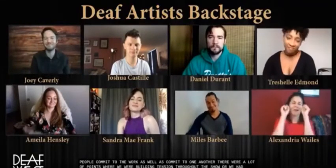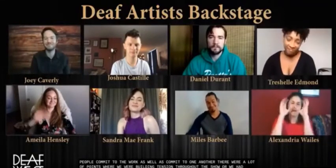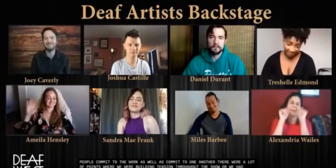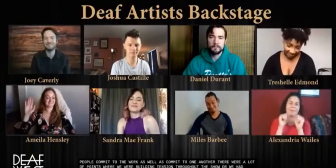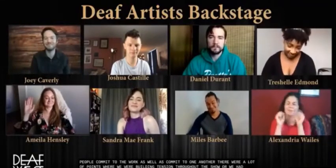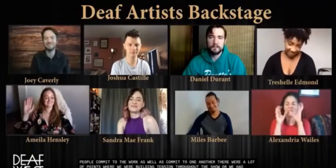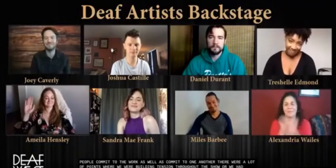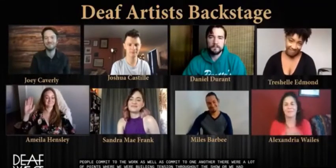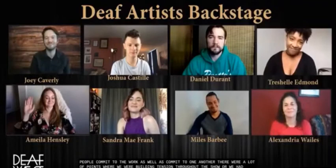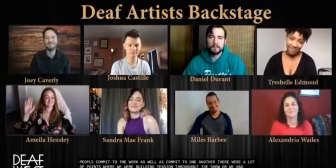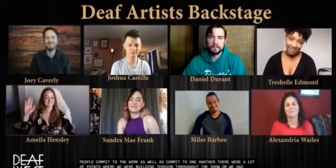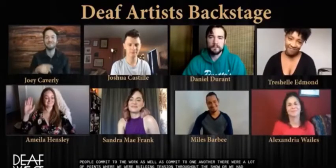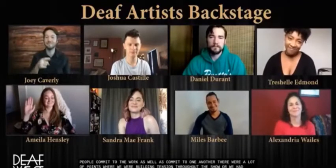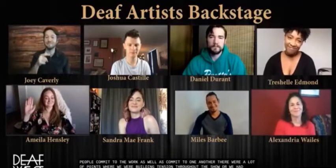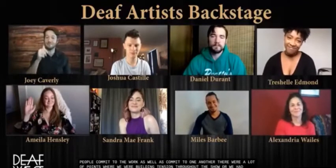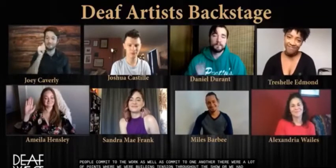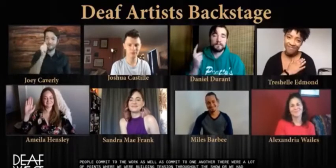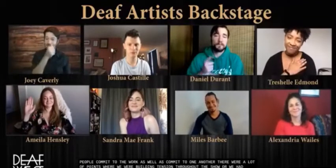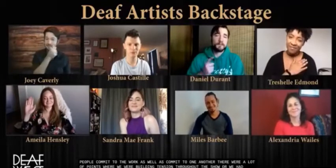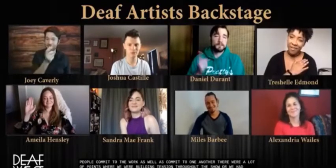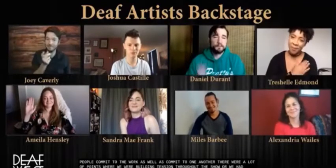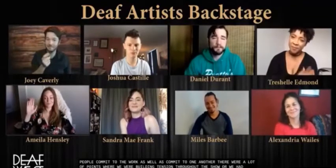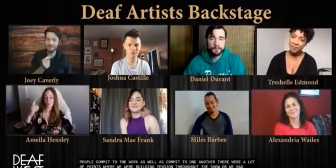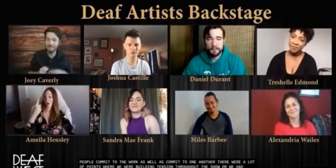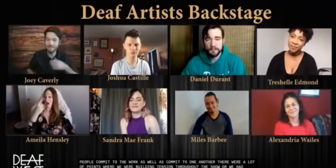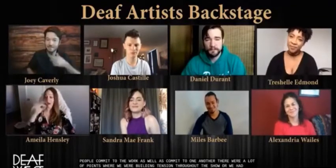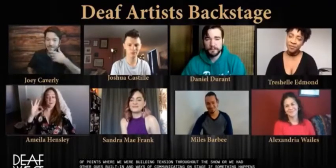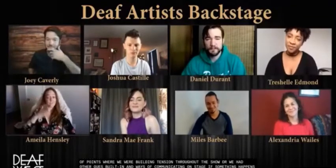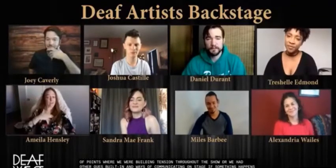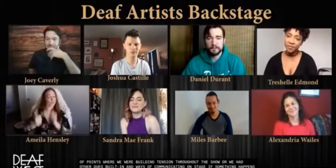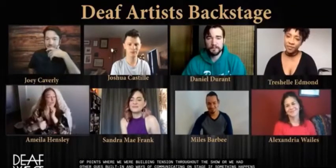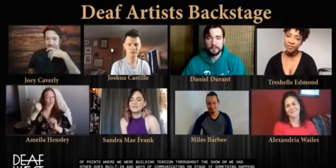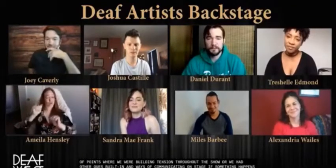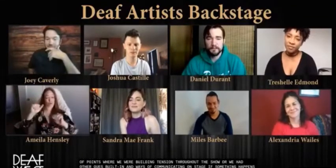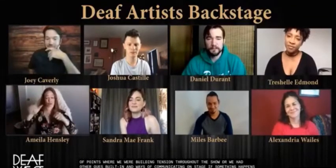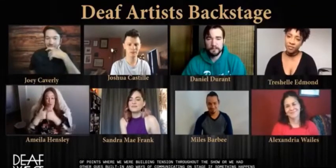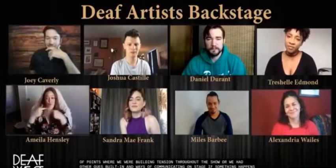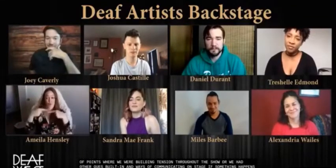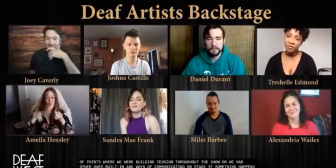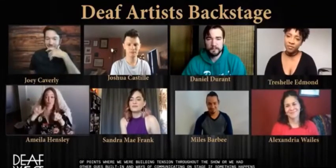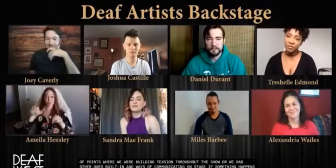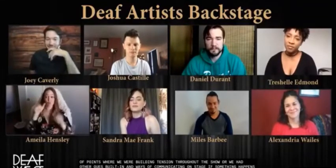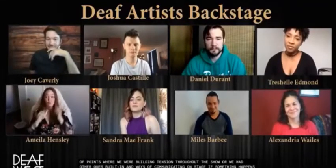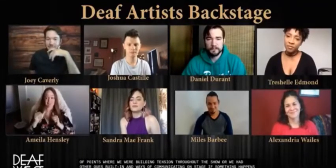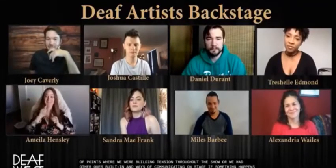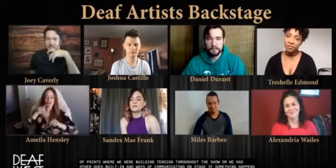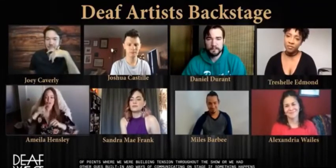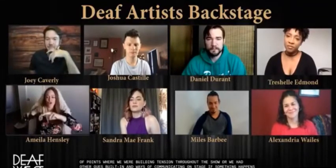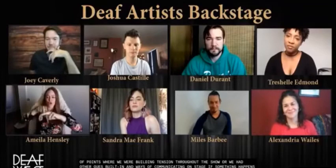professionals and come together as an ensemble. Was an amazing thing to see. Joey: Amelia